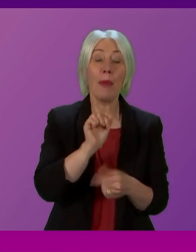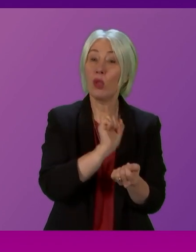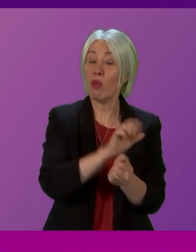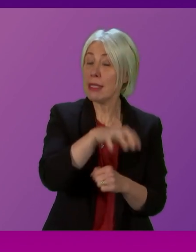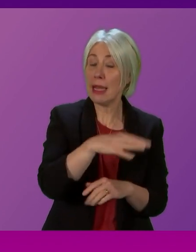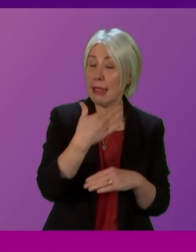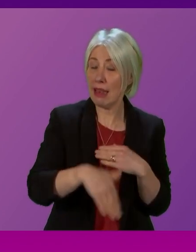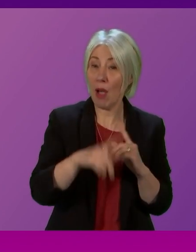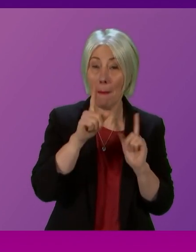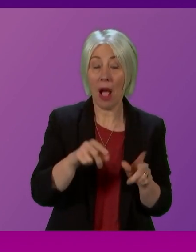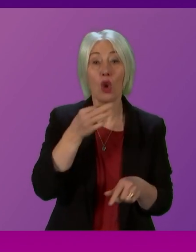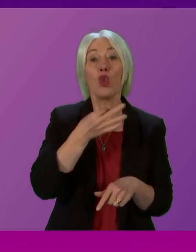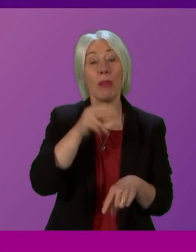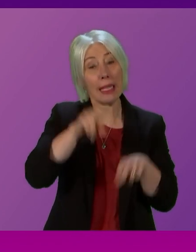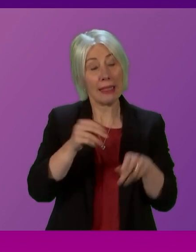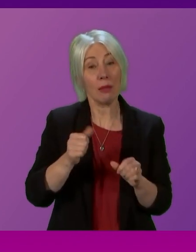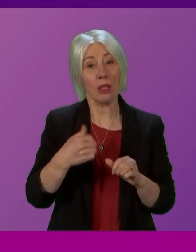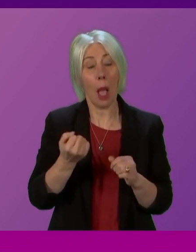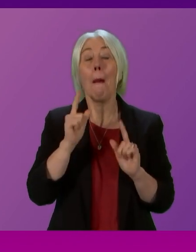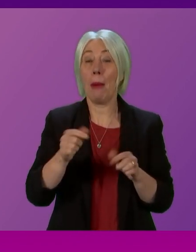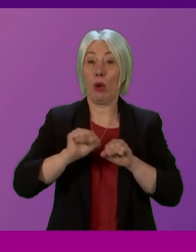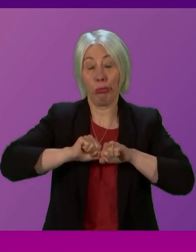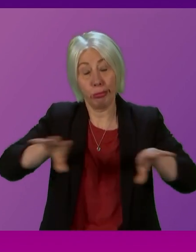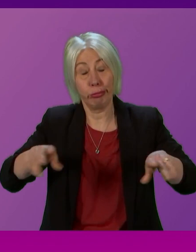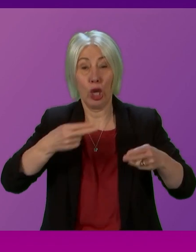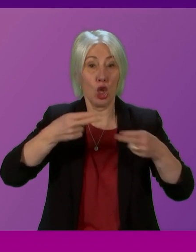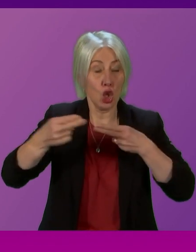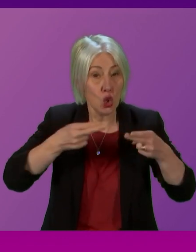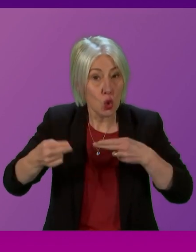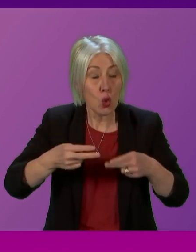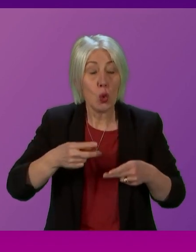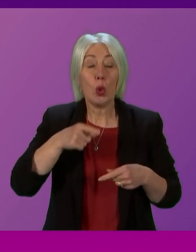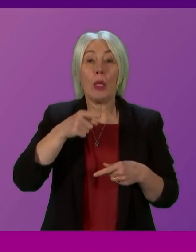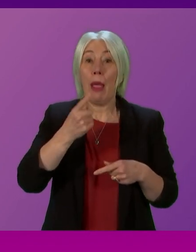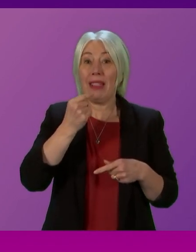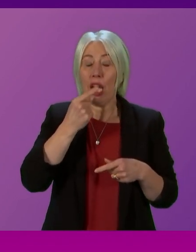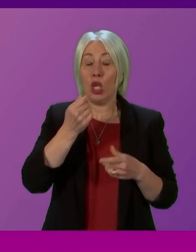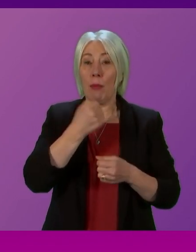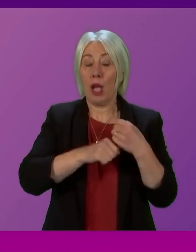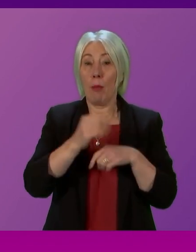However, given the nature of the coverage and the potential—the reality—for that